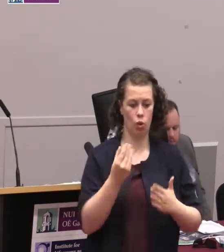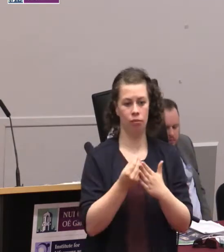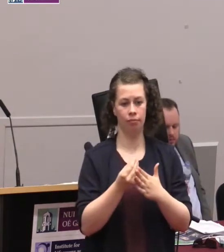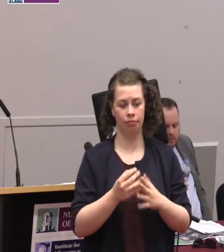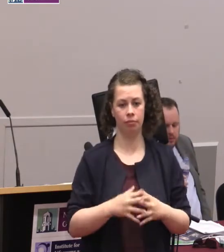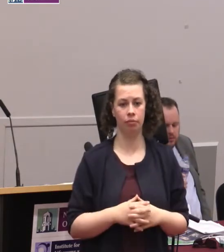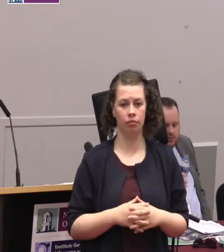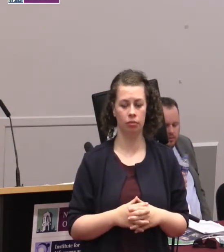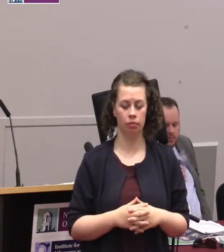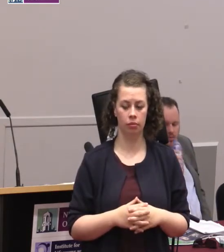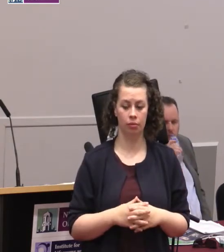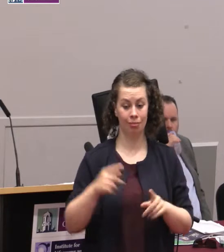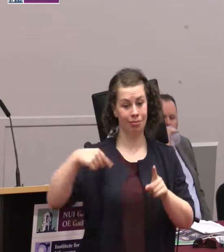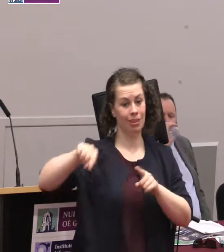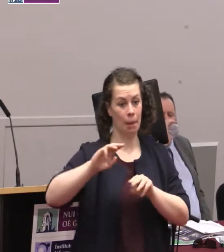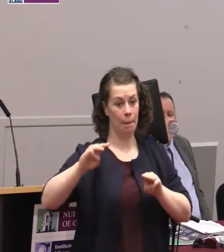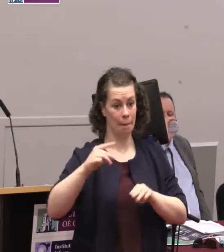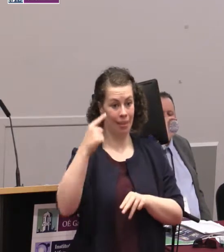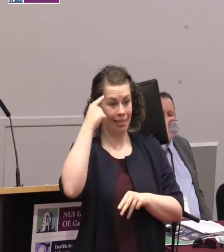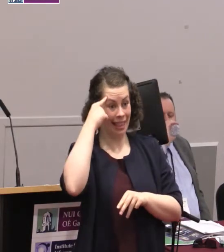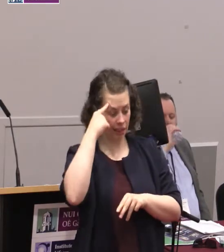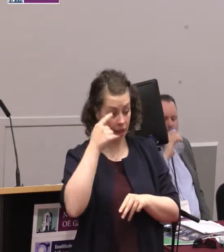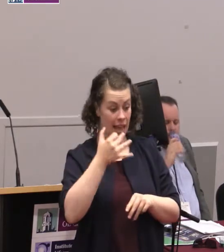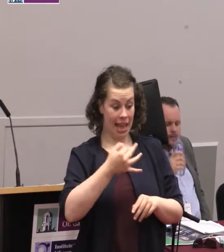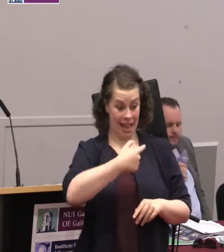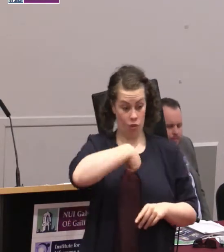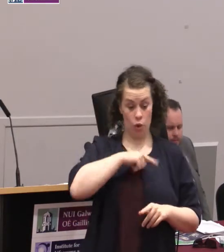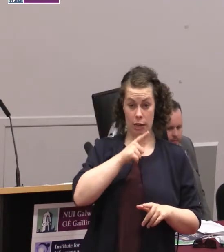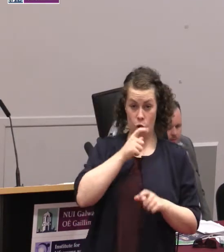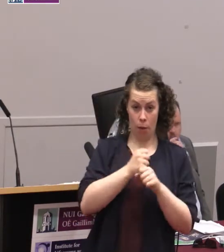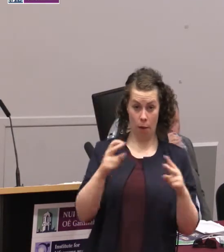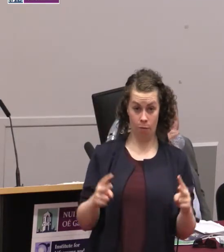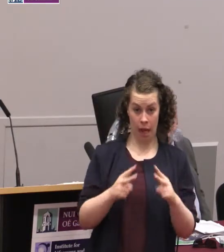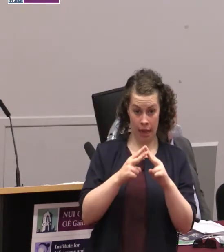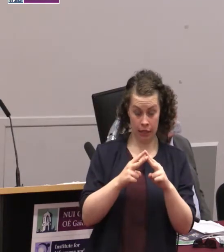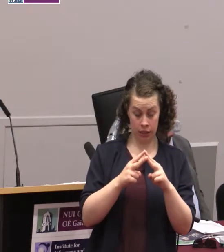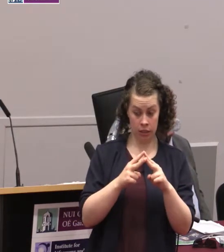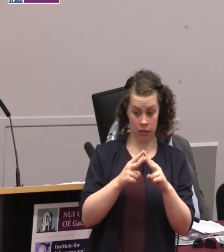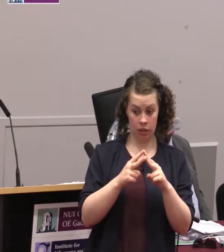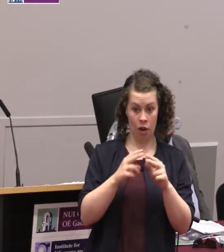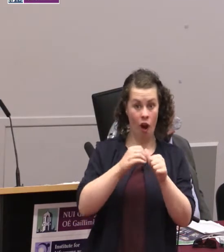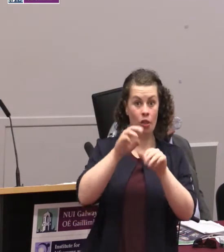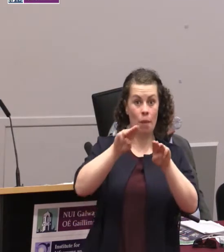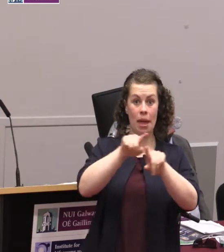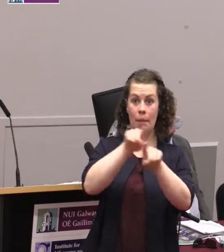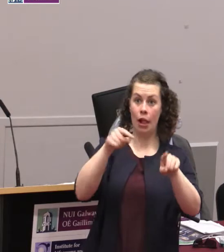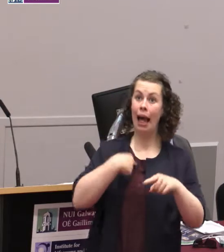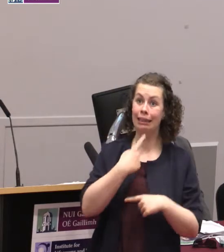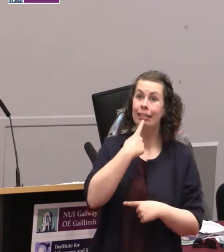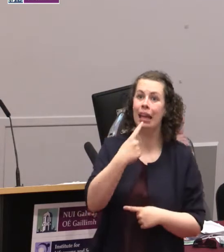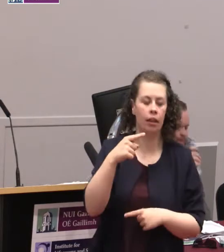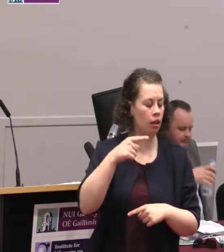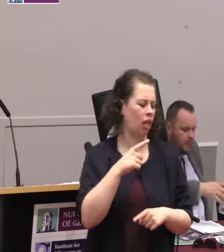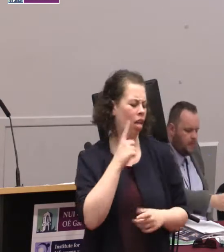They are also aware that we even talk about violence, that other people will not believe